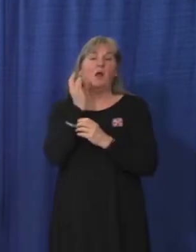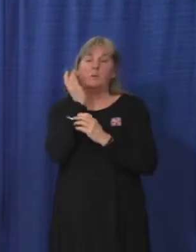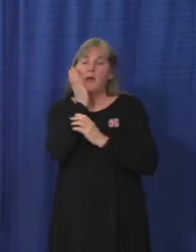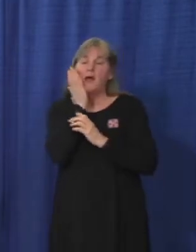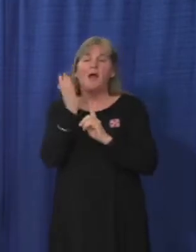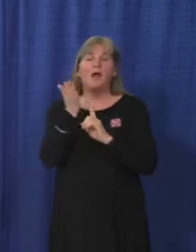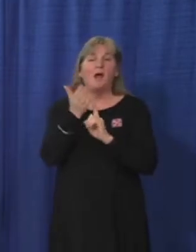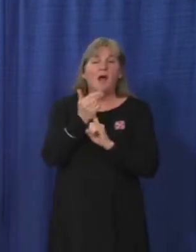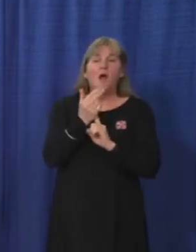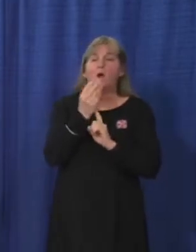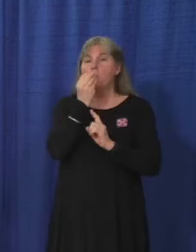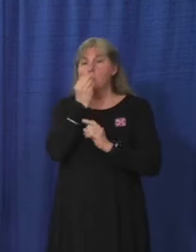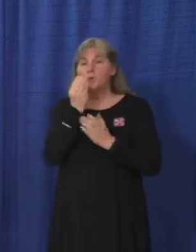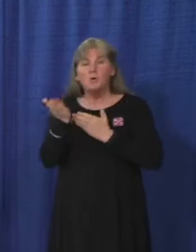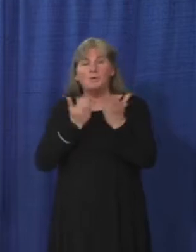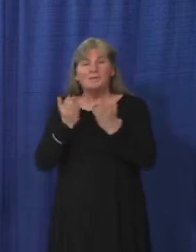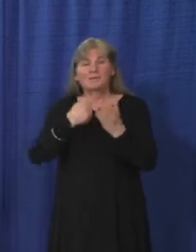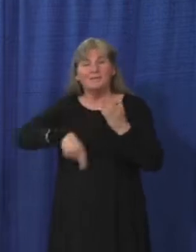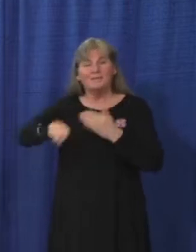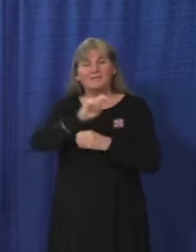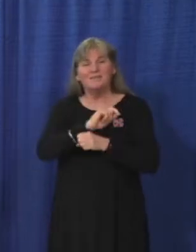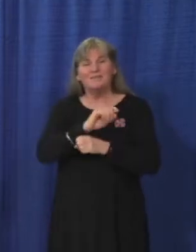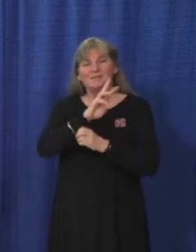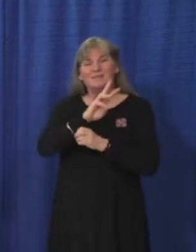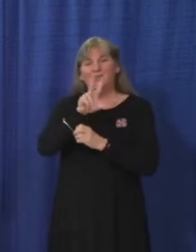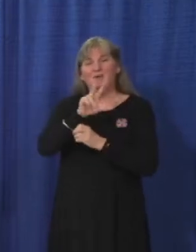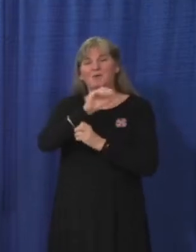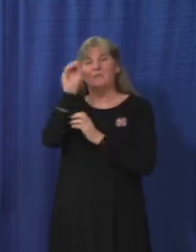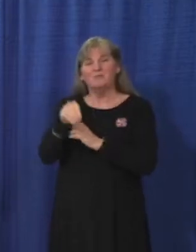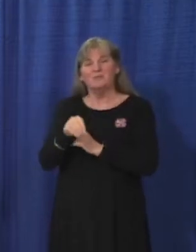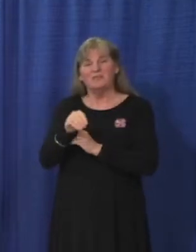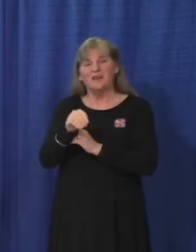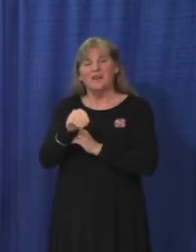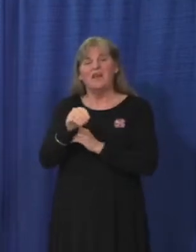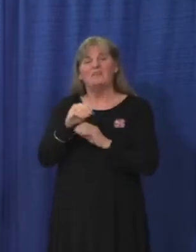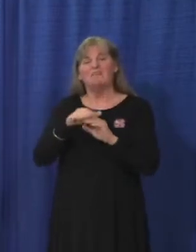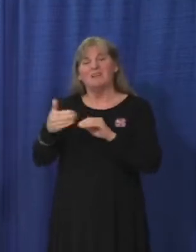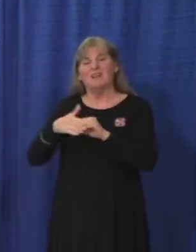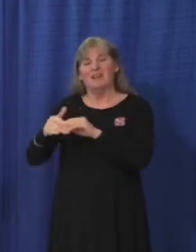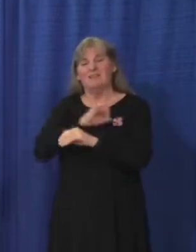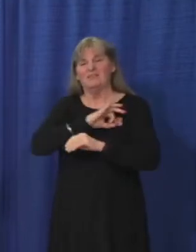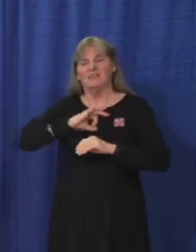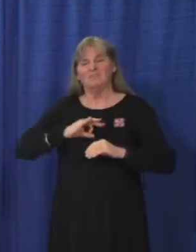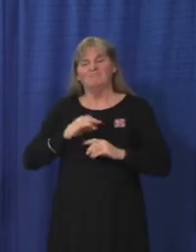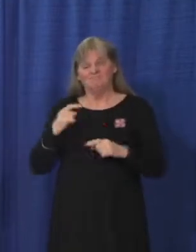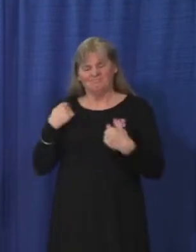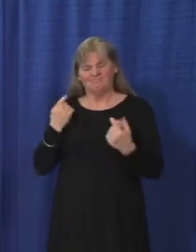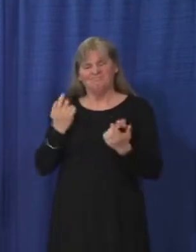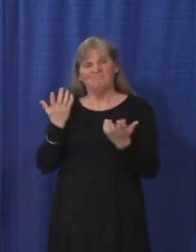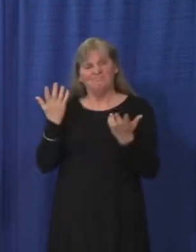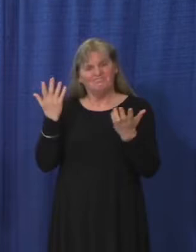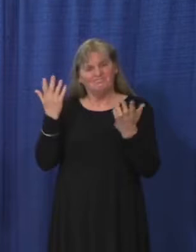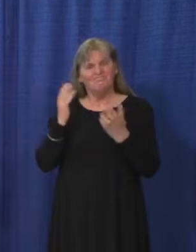63 percent of the workforce was laid off. I am mindful of the fact that the jurisdiction has fared